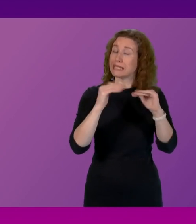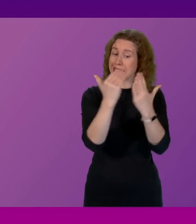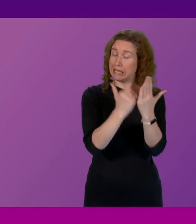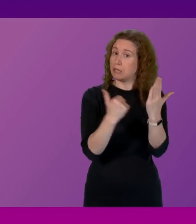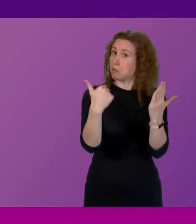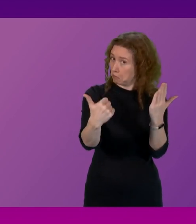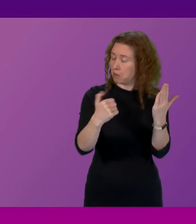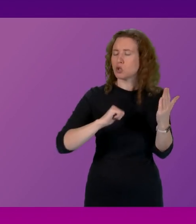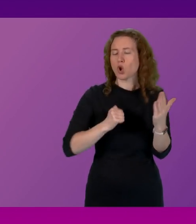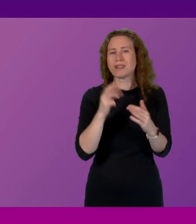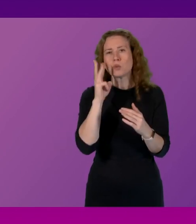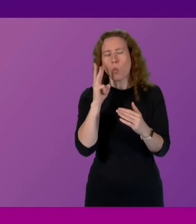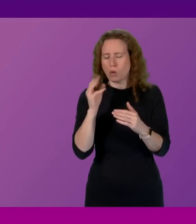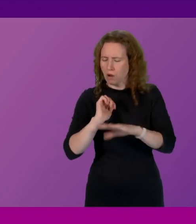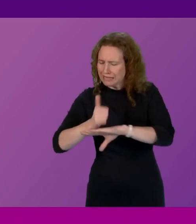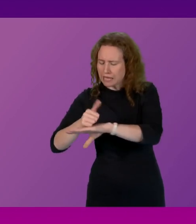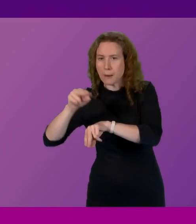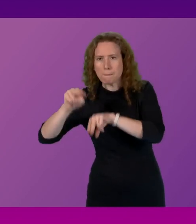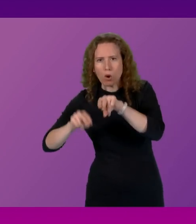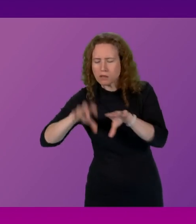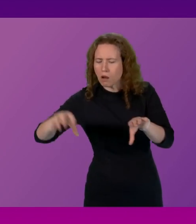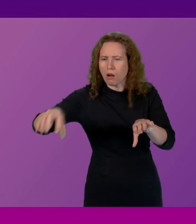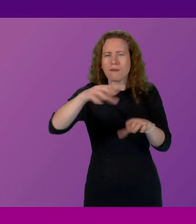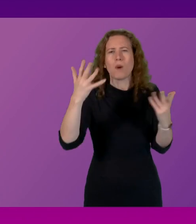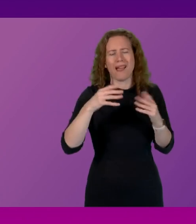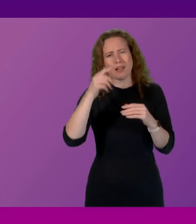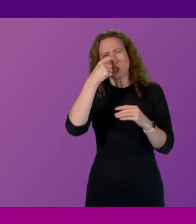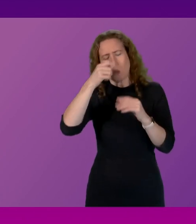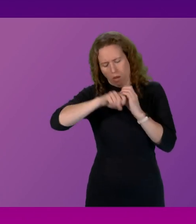Scottish Water is working to install monitors on all its sewer outfalls in or near bathing